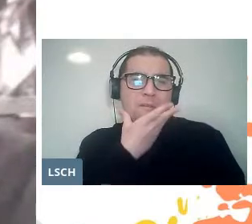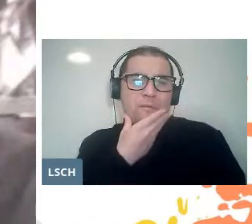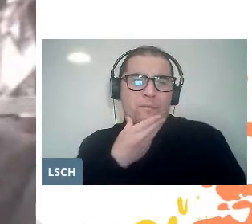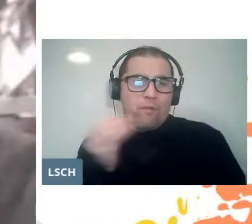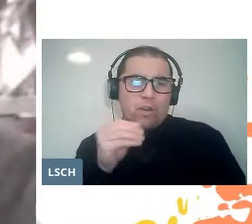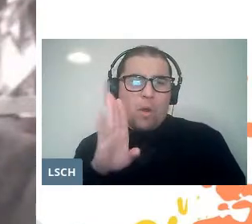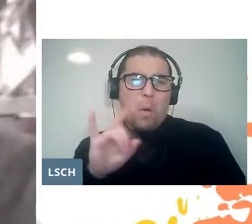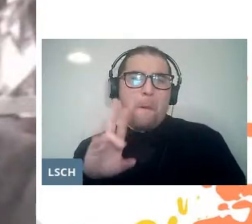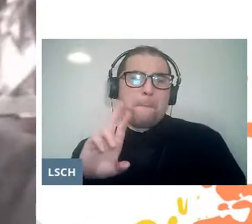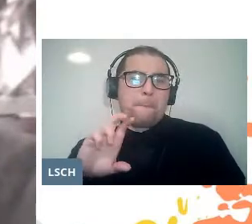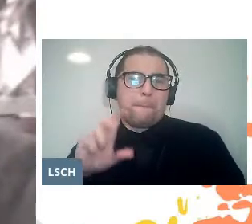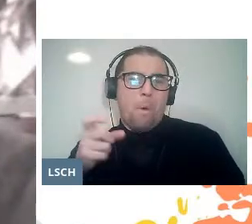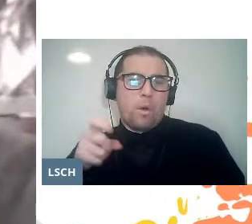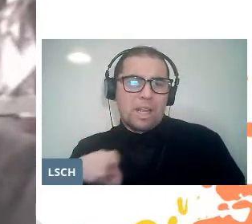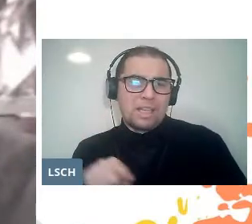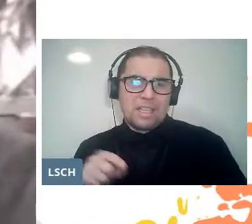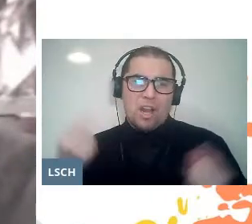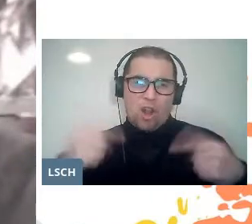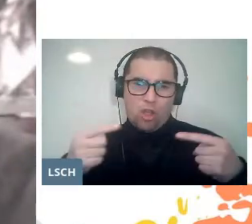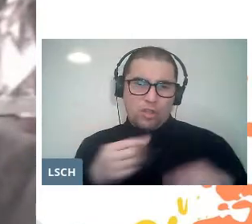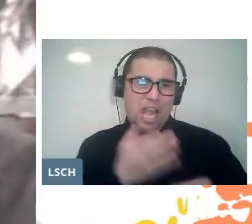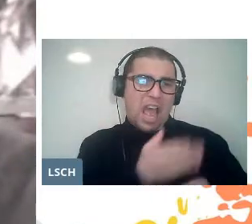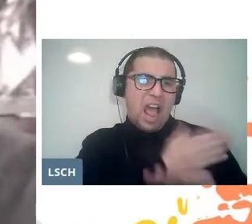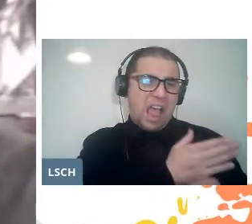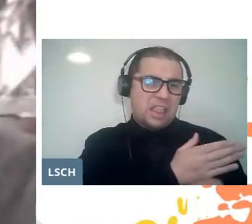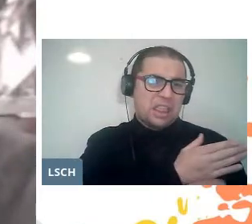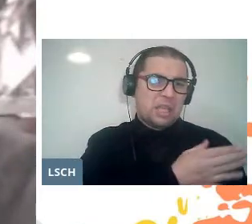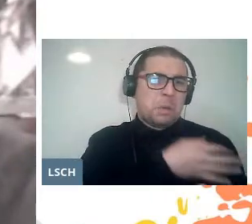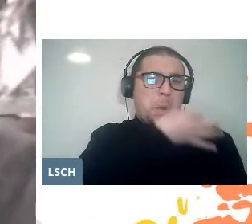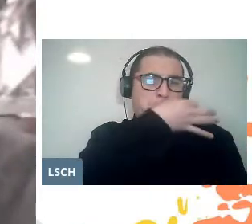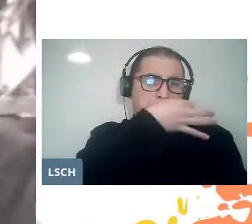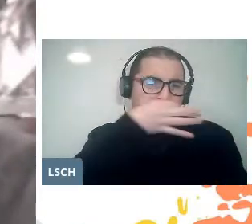These two points form the basis of his style.